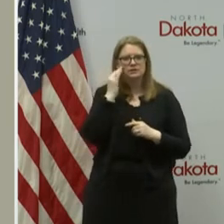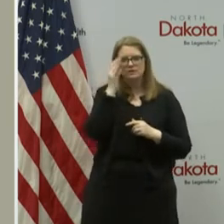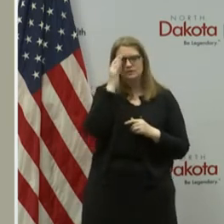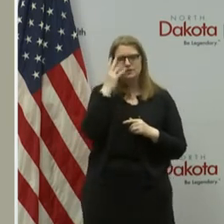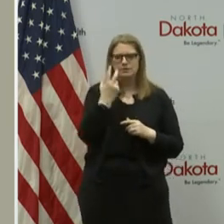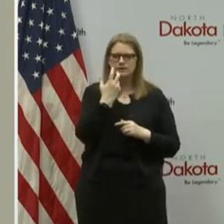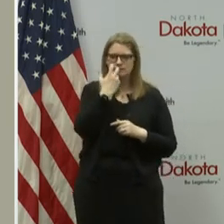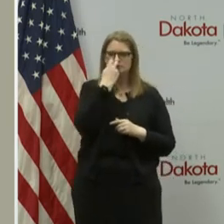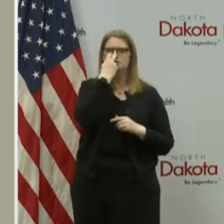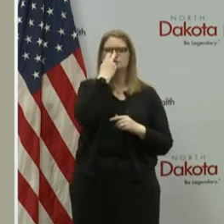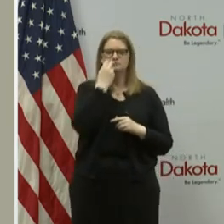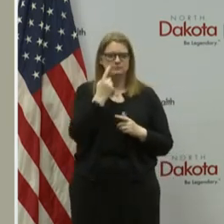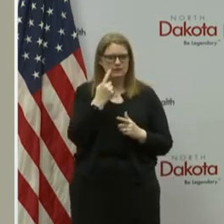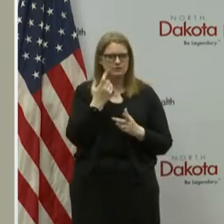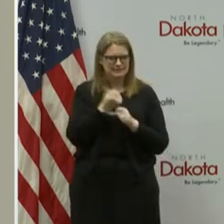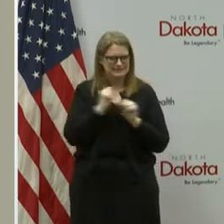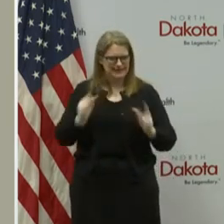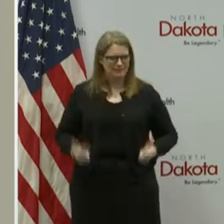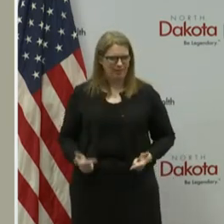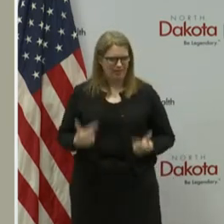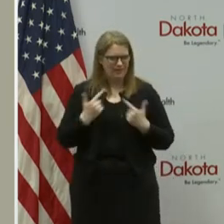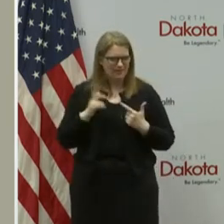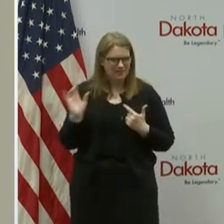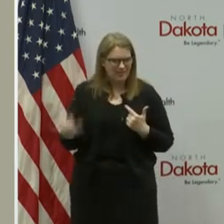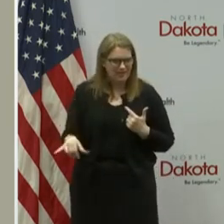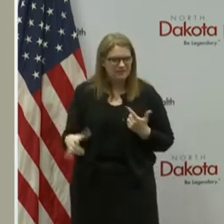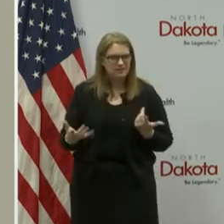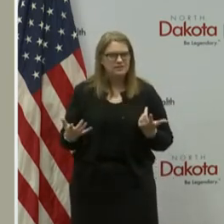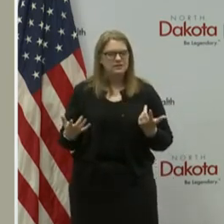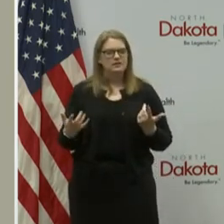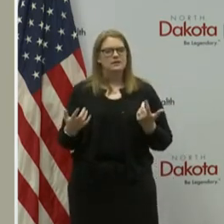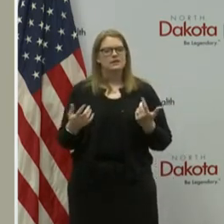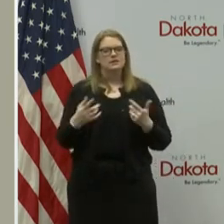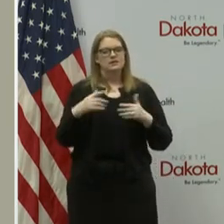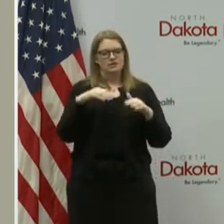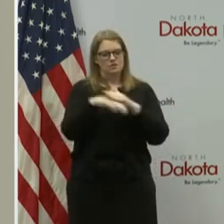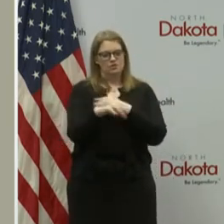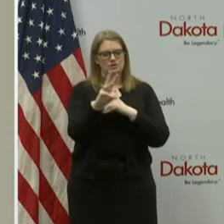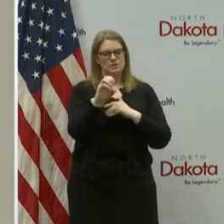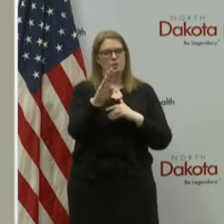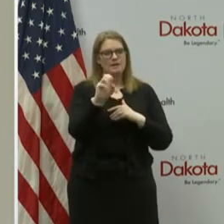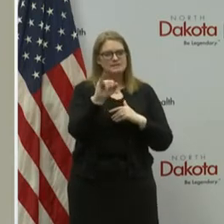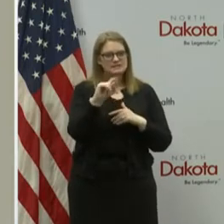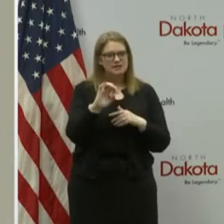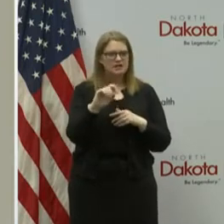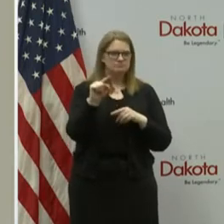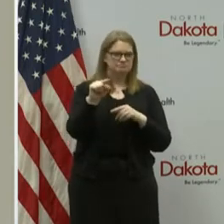EMERGENCY SITUATION. AND AGAIN THIS IS A SPRAY UP SOMEONE'S NOSE AND SAVE THEIR LIFE.